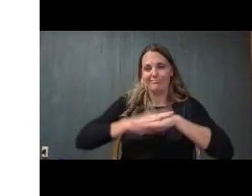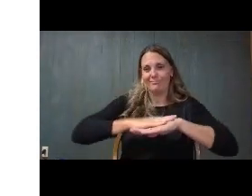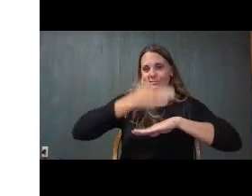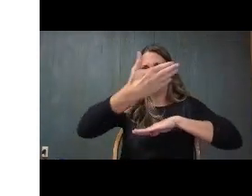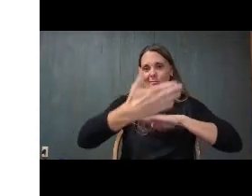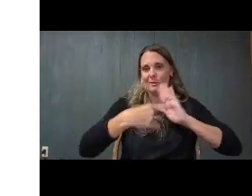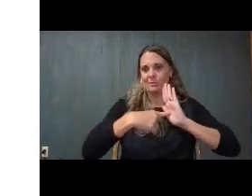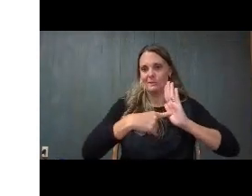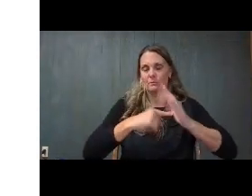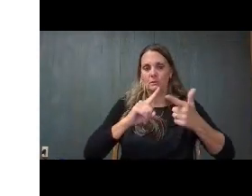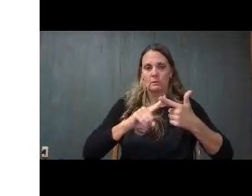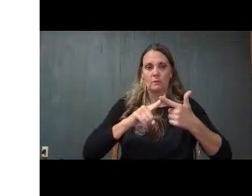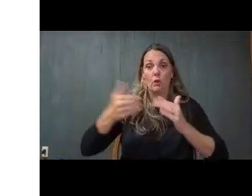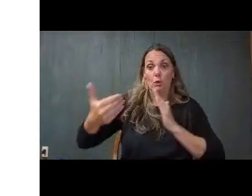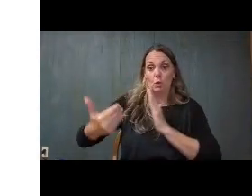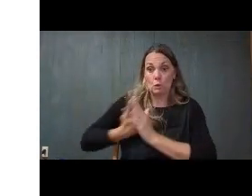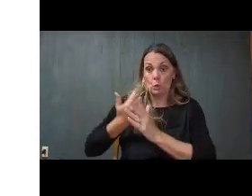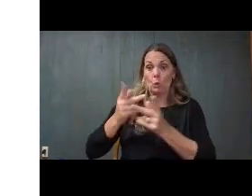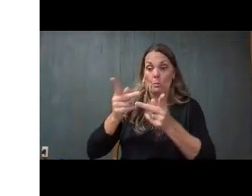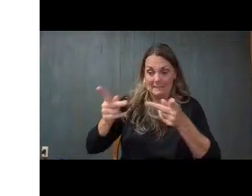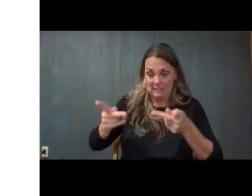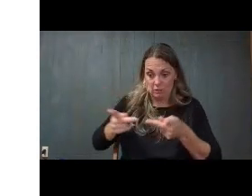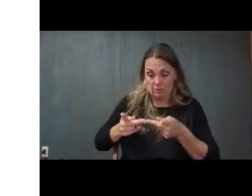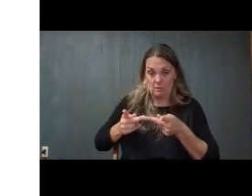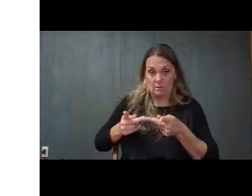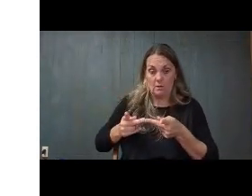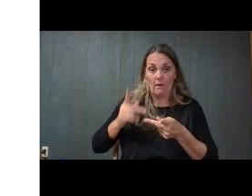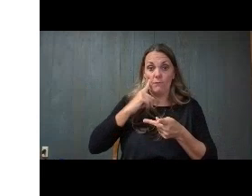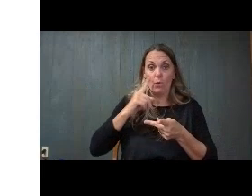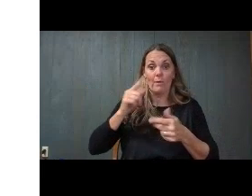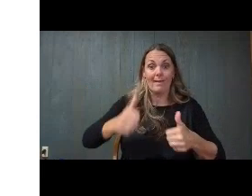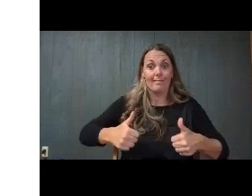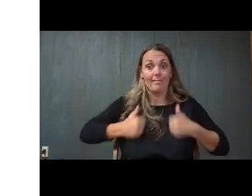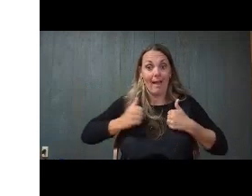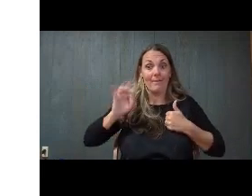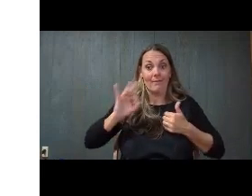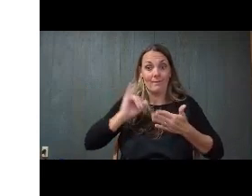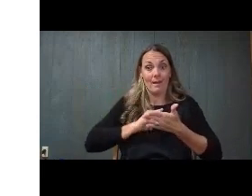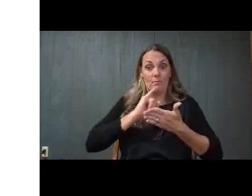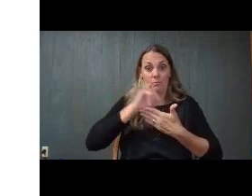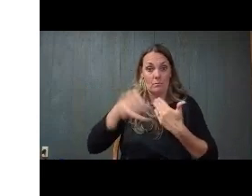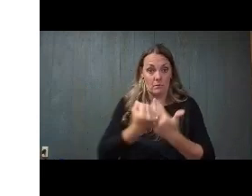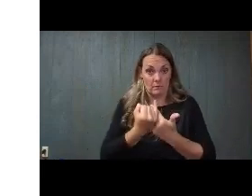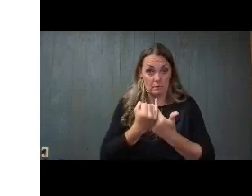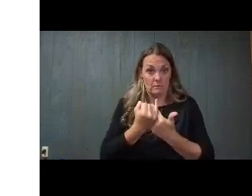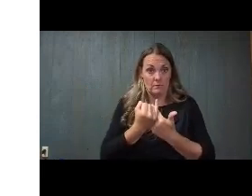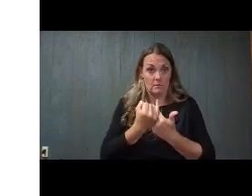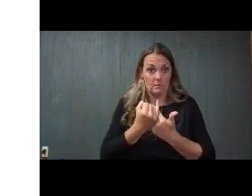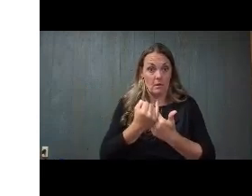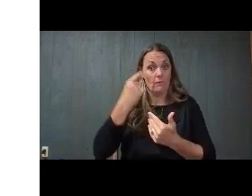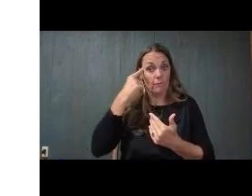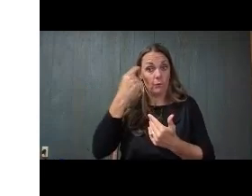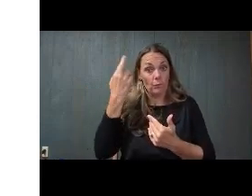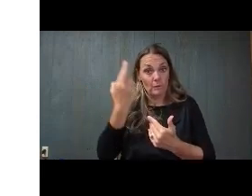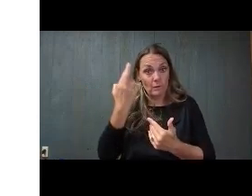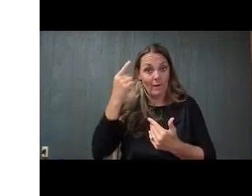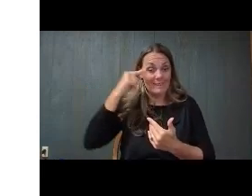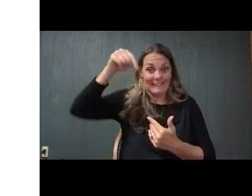per newly created position for the life of the project. For the purposes of this project,